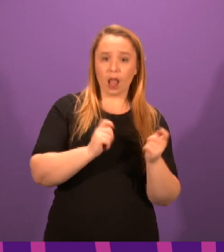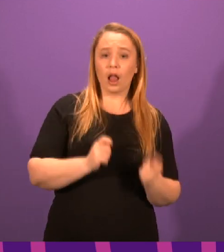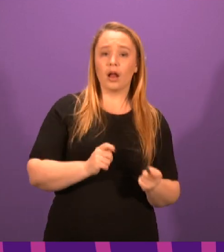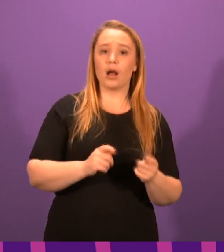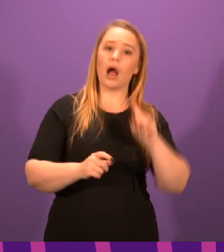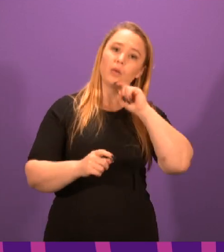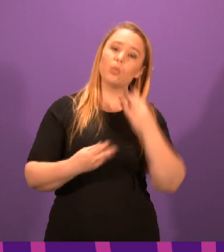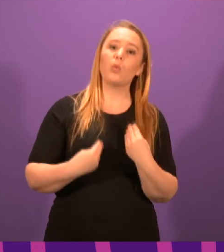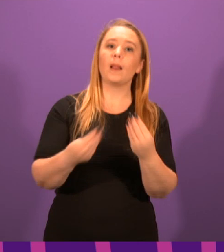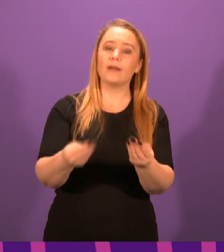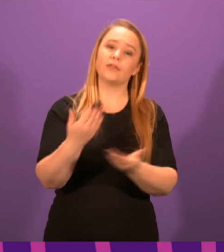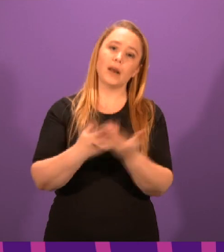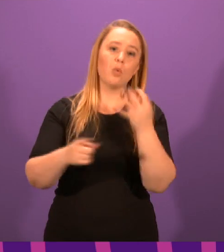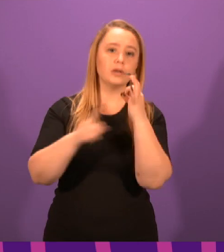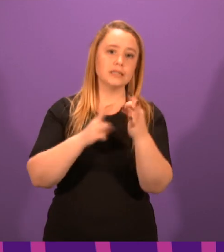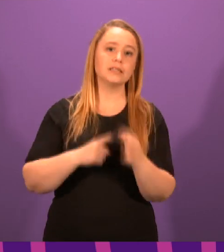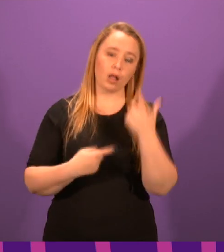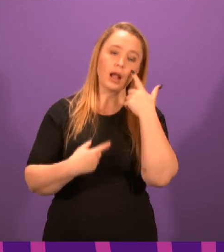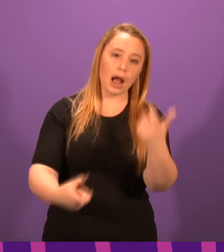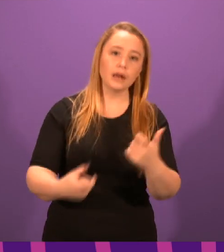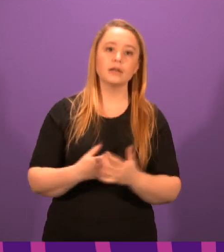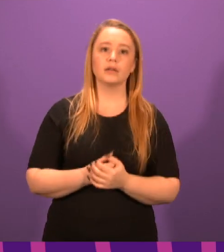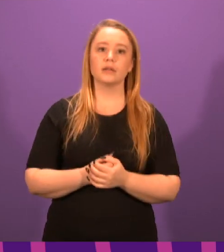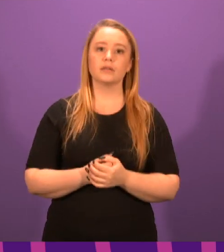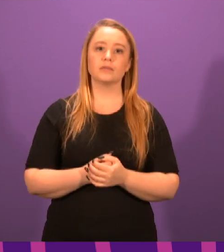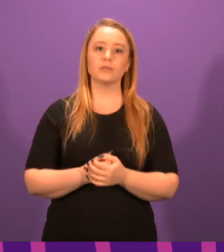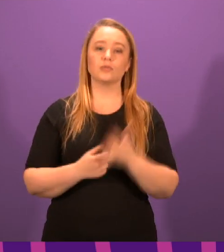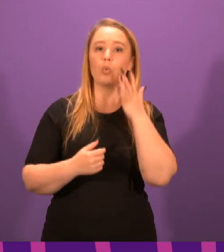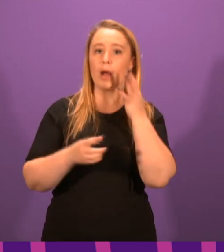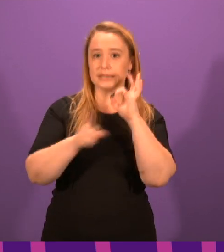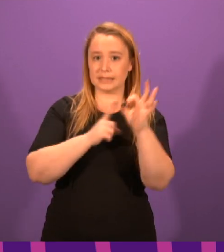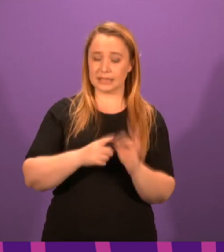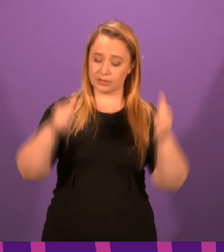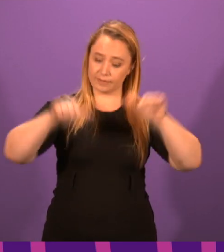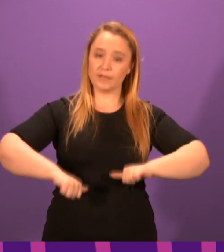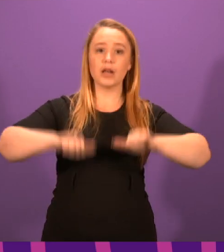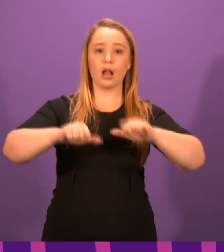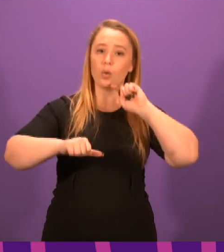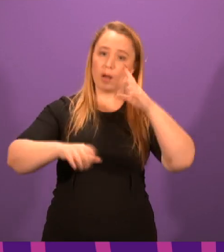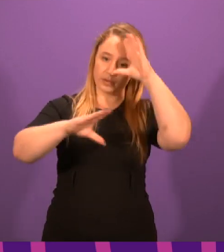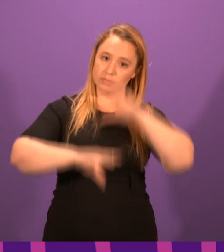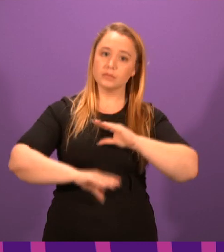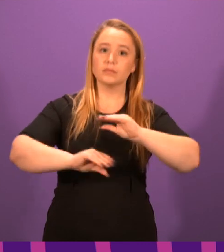provide members with more detail on that, as it is finalised. As the pathfinder site works its